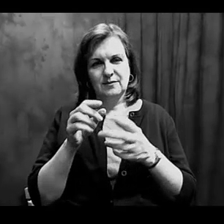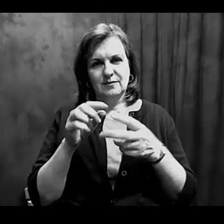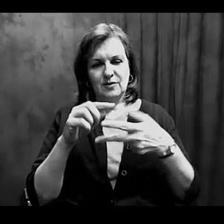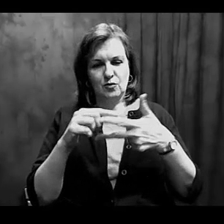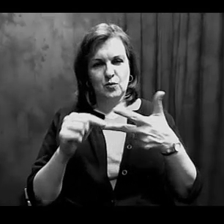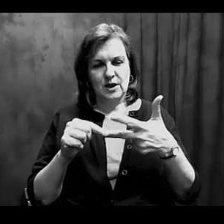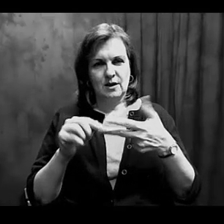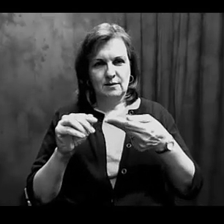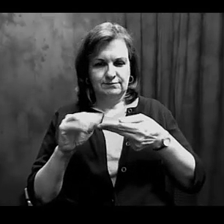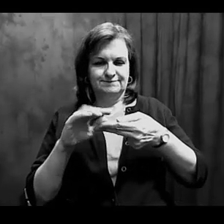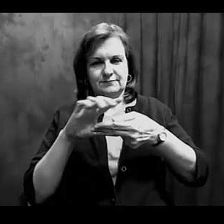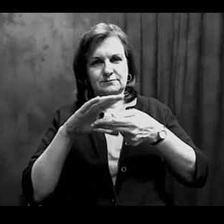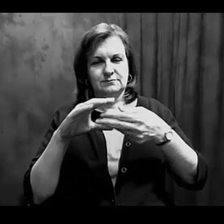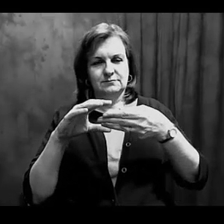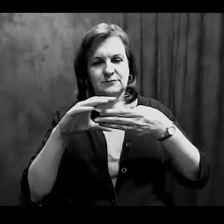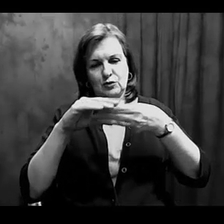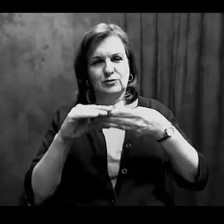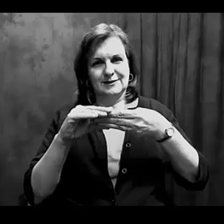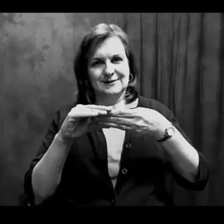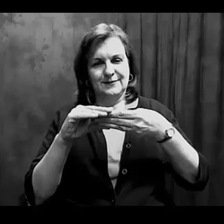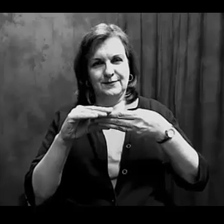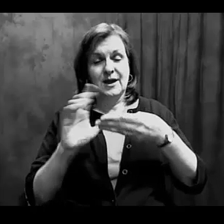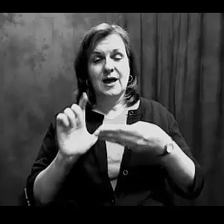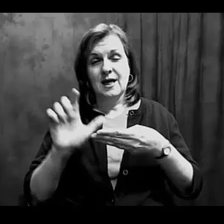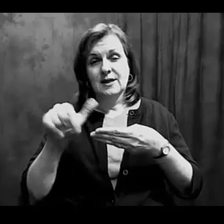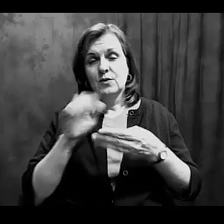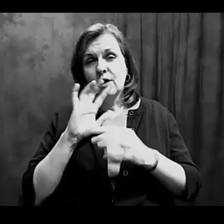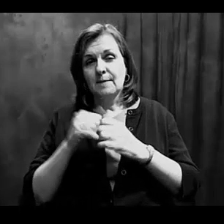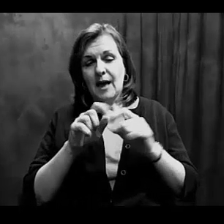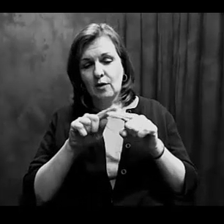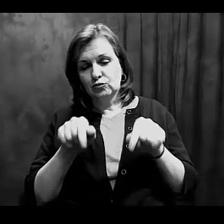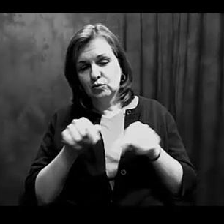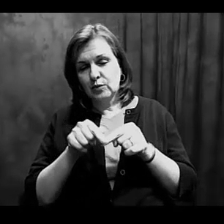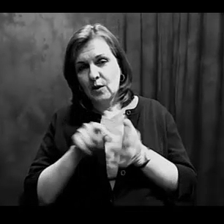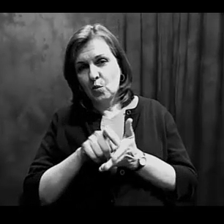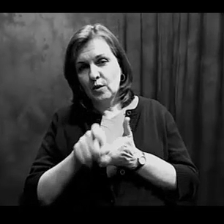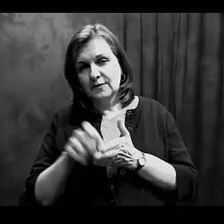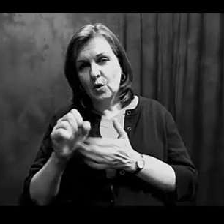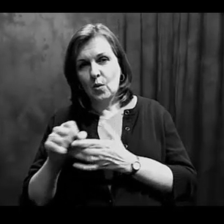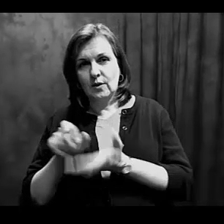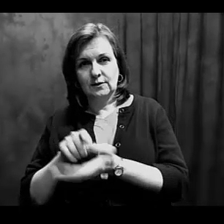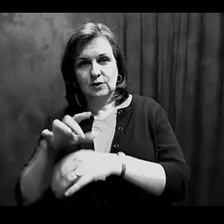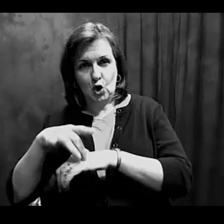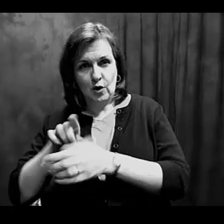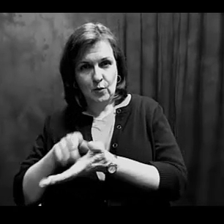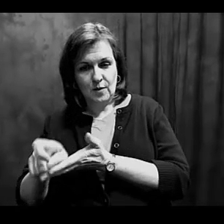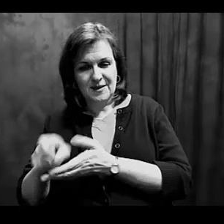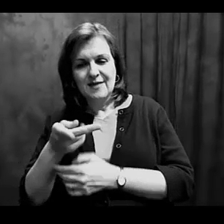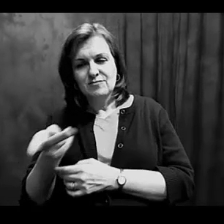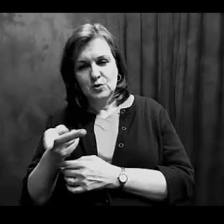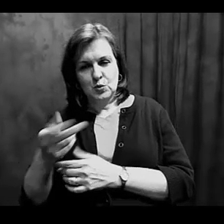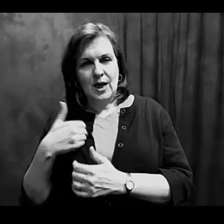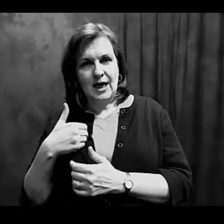When we talk about our roundworms and our earthworms later they have open spaces inside